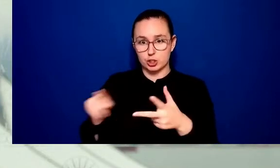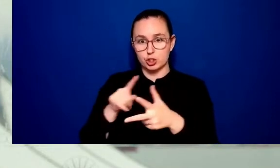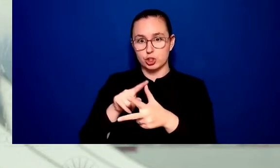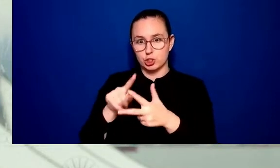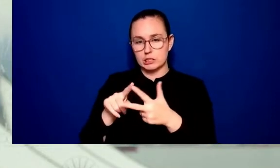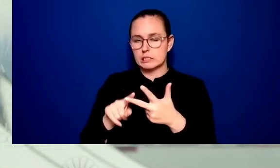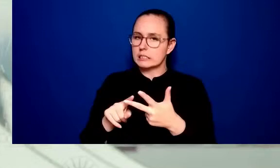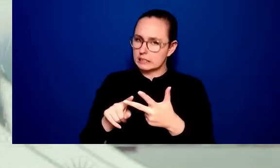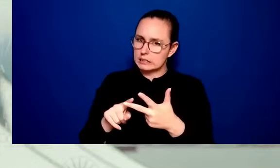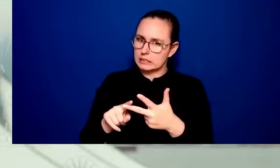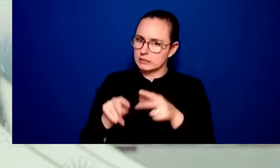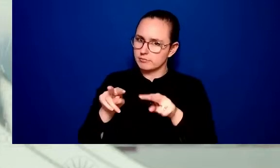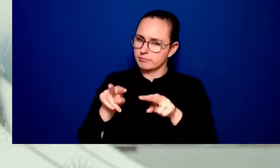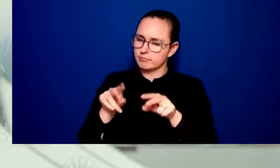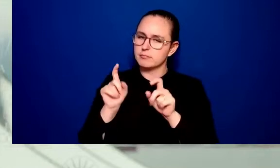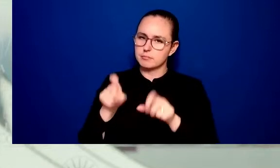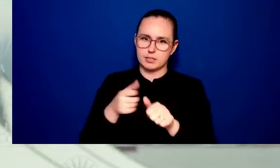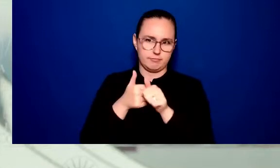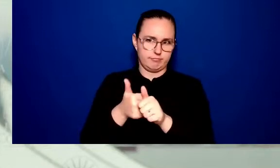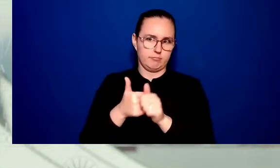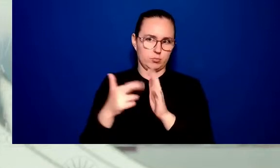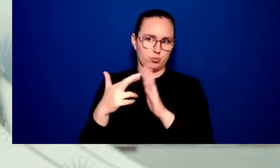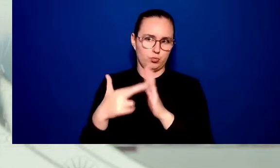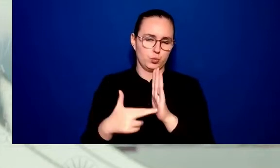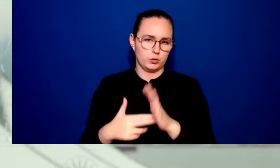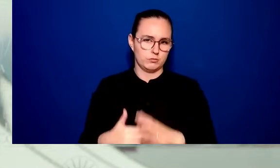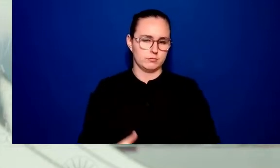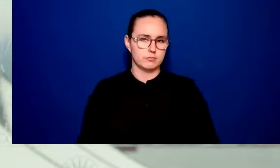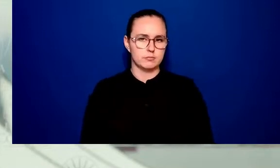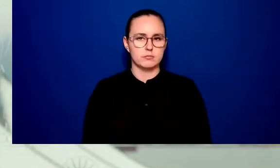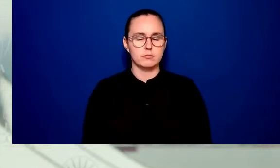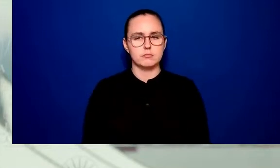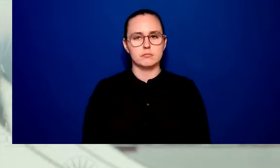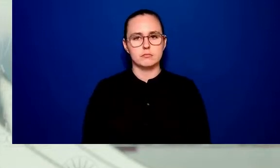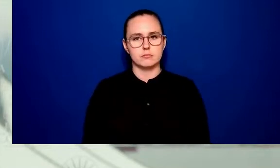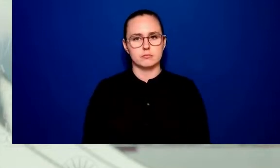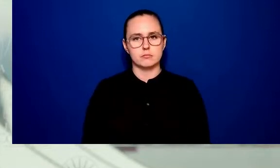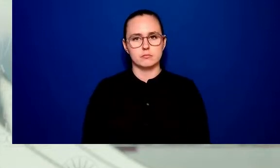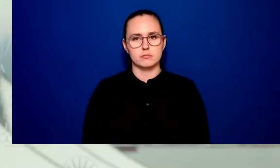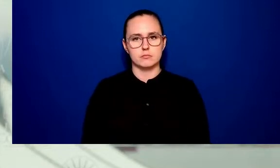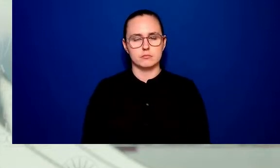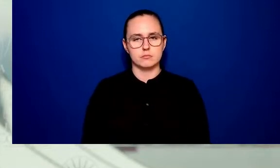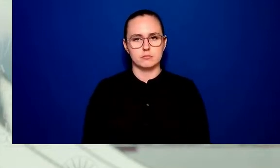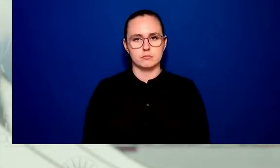regular and irregular Monkeys.